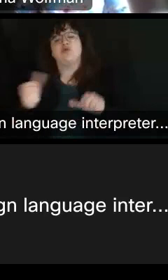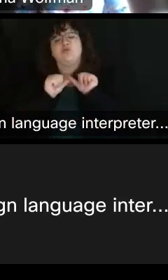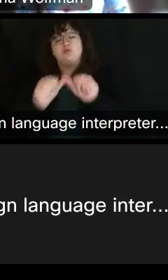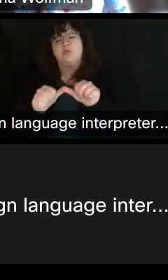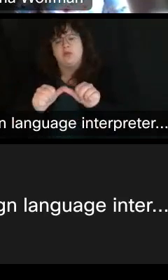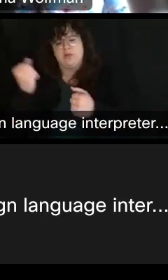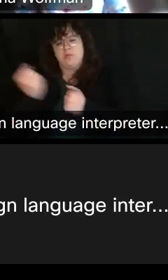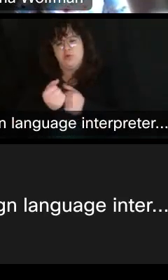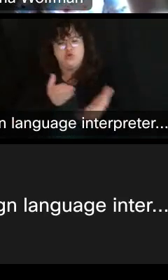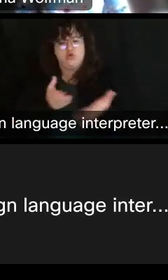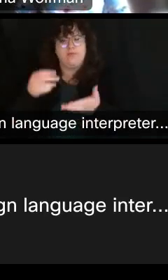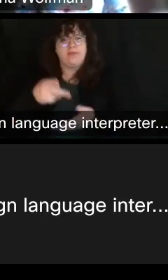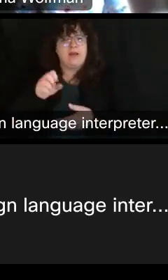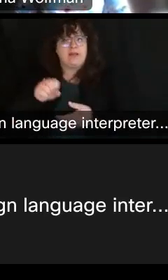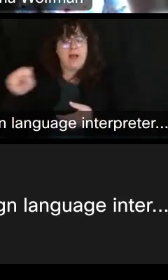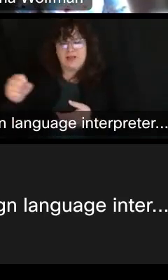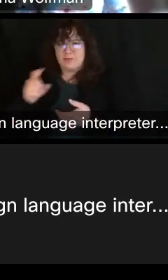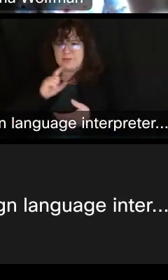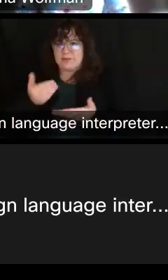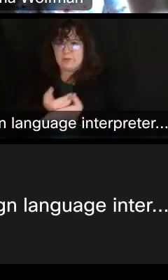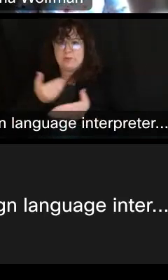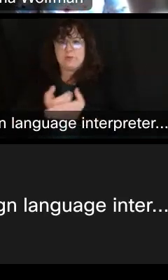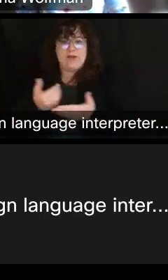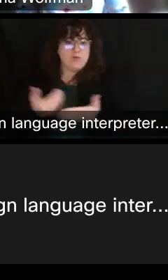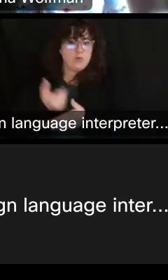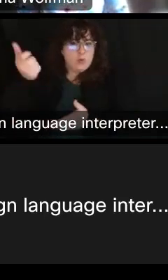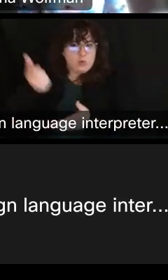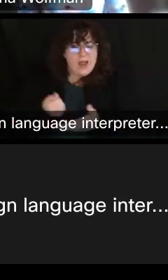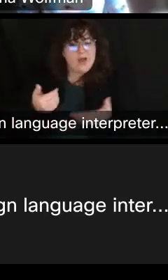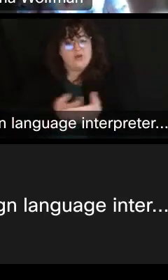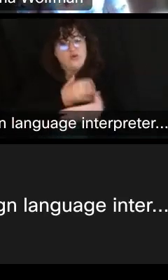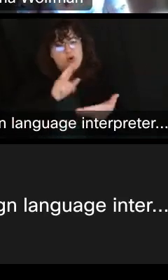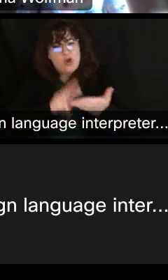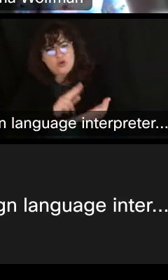which is relatively new, and we have new grants and contracts to better support families